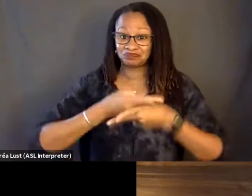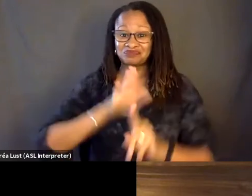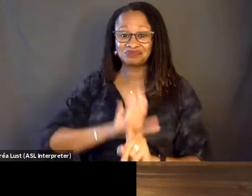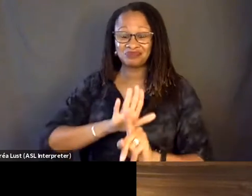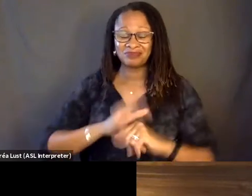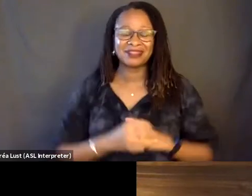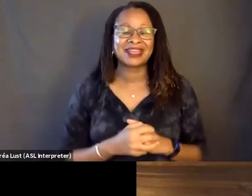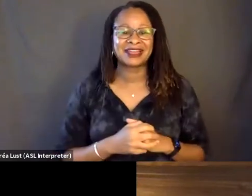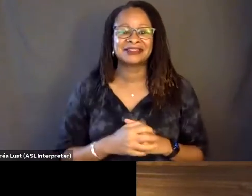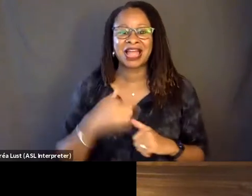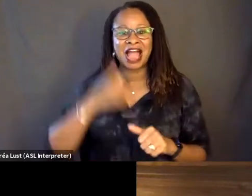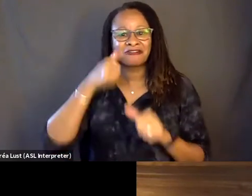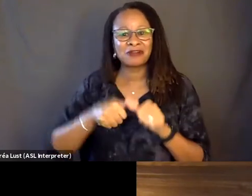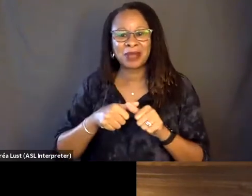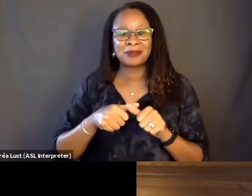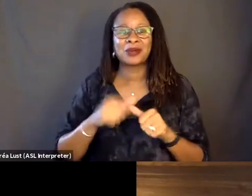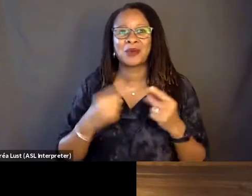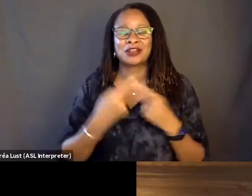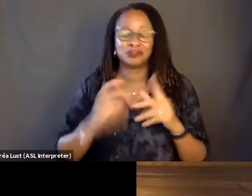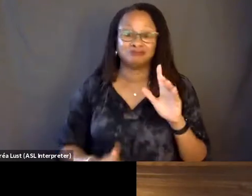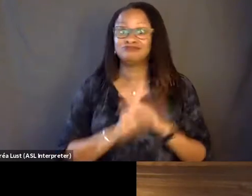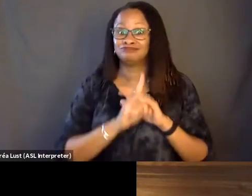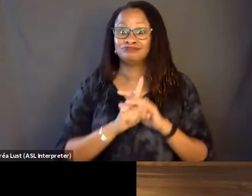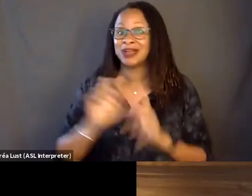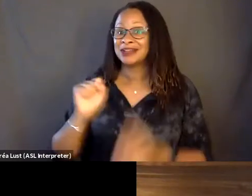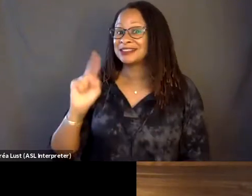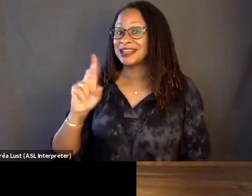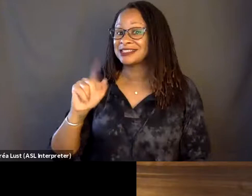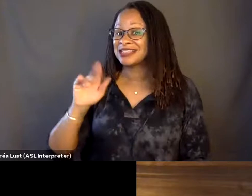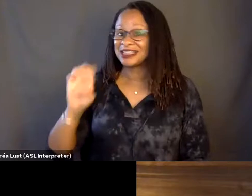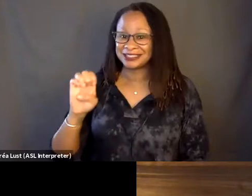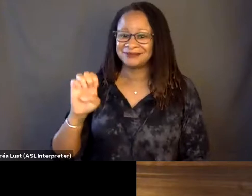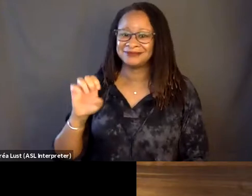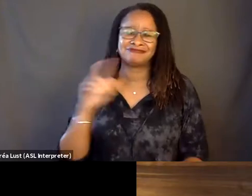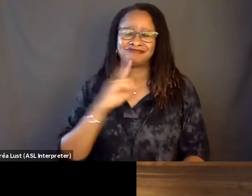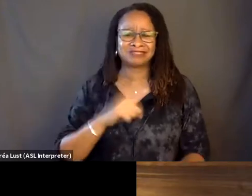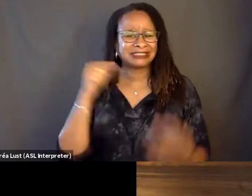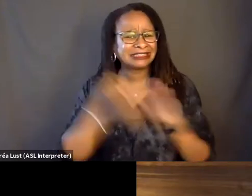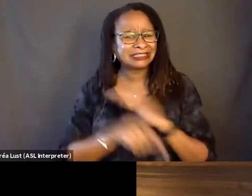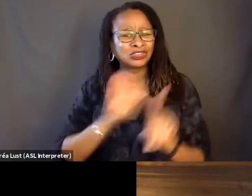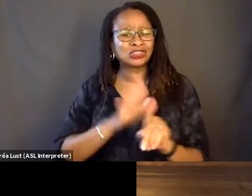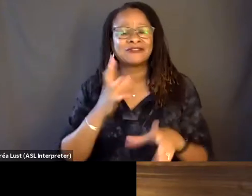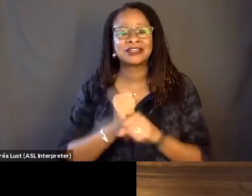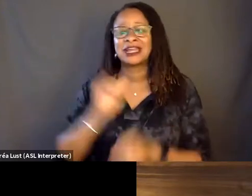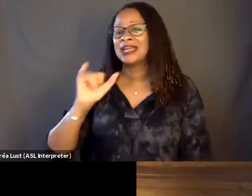I remember when you broke out at Sundance. And you had killed yourself to get "Icarus" ready in time for the festival.